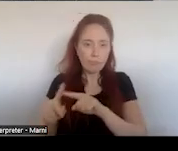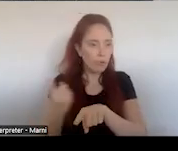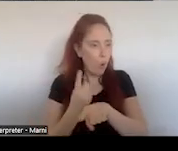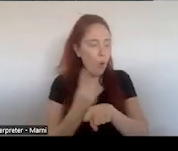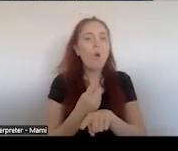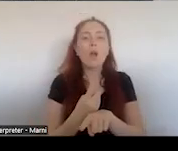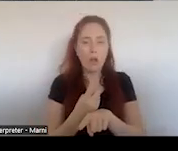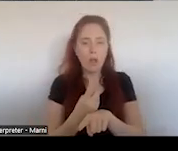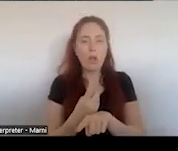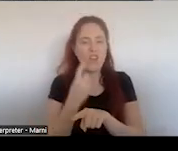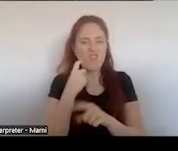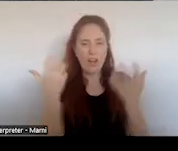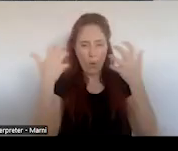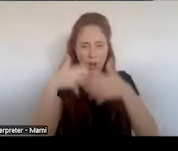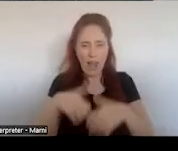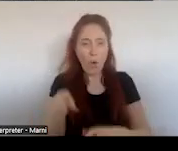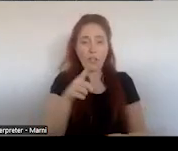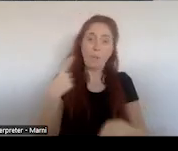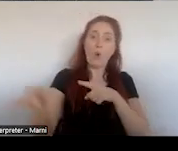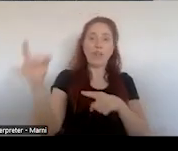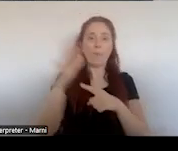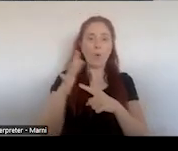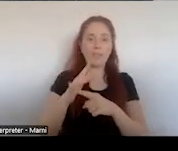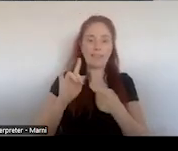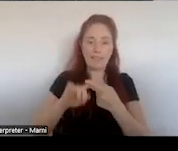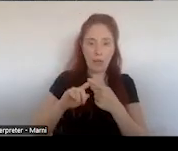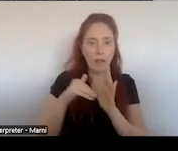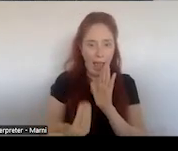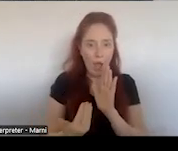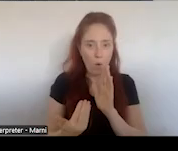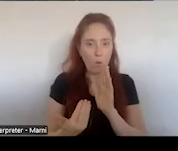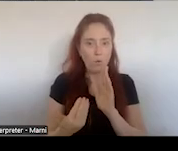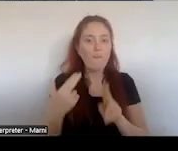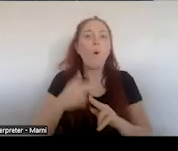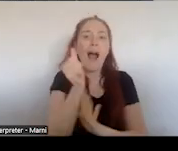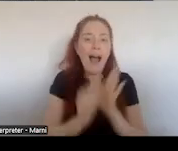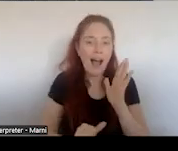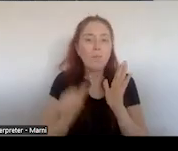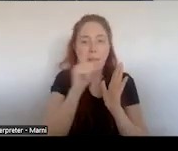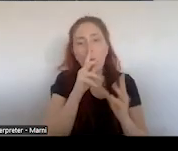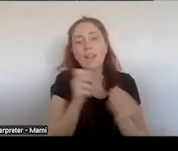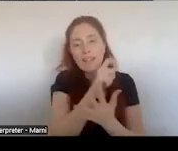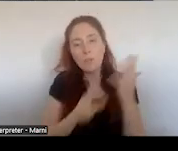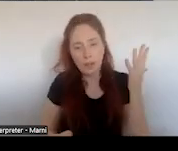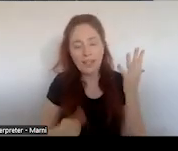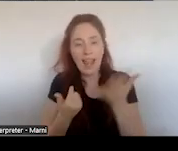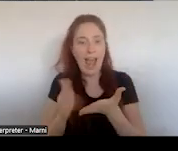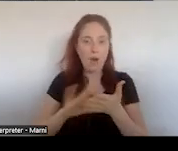figure out what the priorities were for people with disability to participate in the arts.